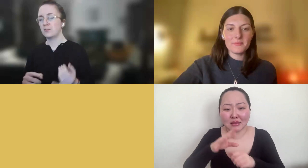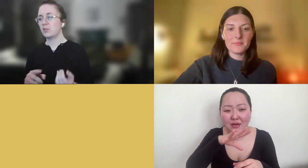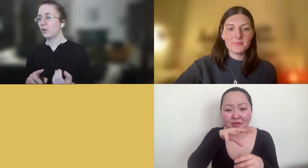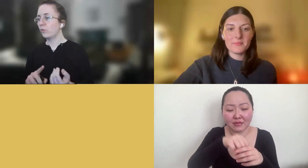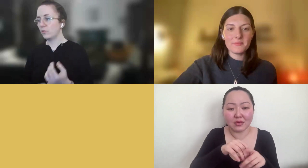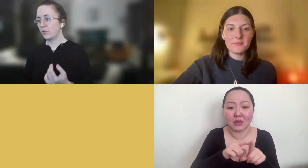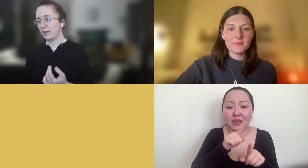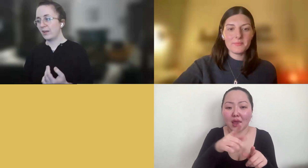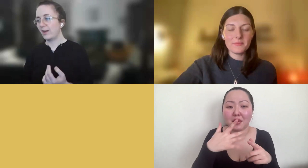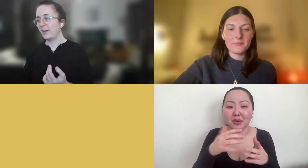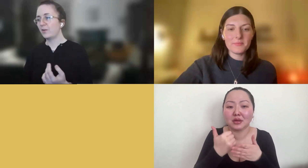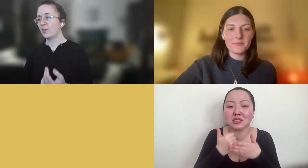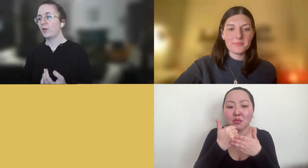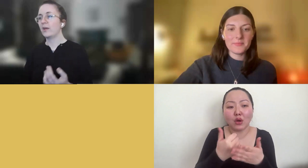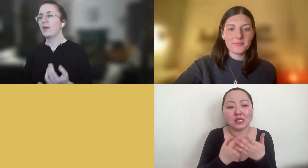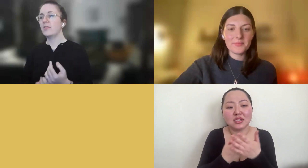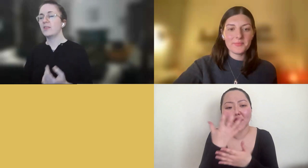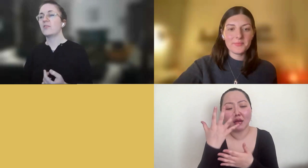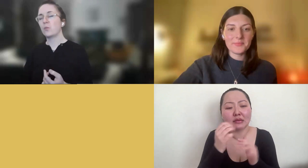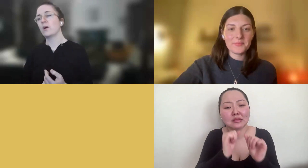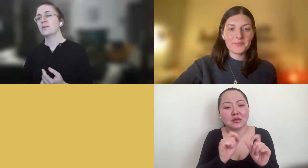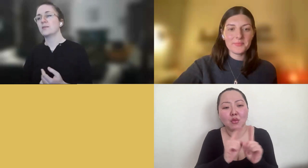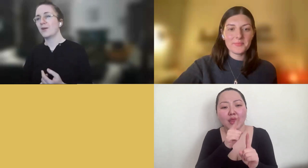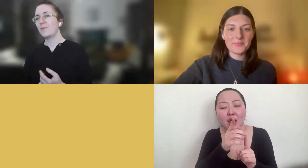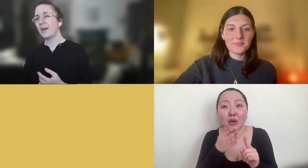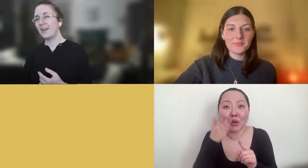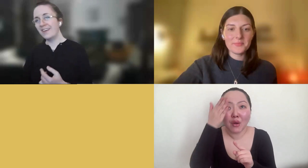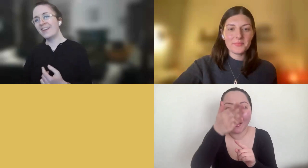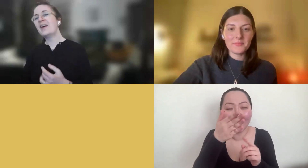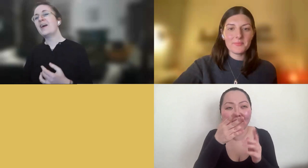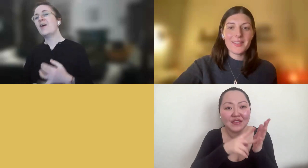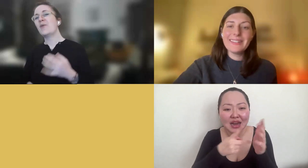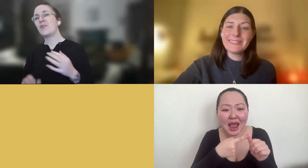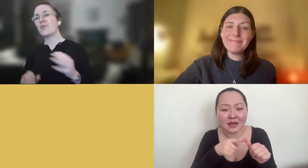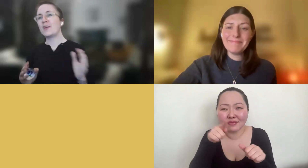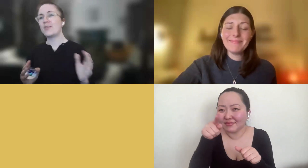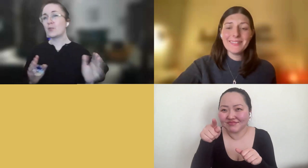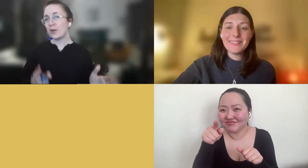essentially going through to the V&A and going - this is why it is a nightmare or why it is